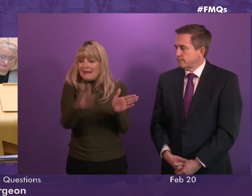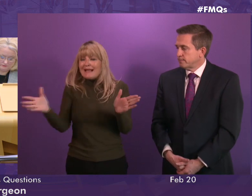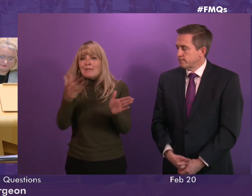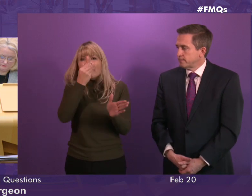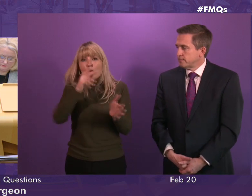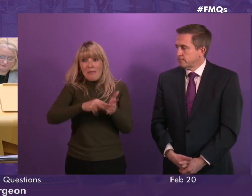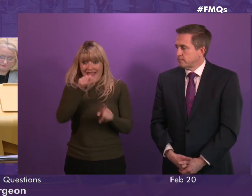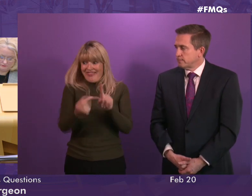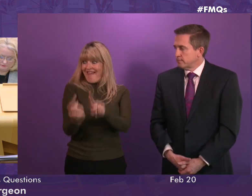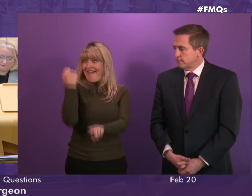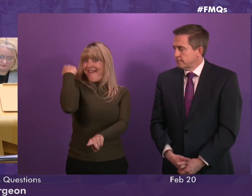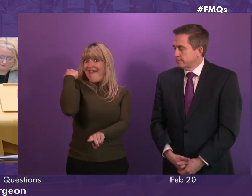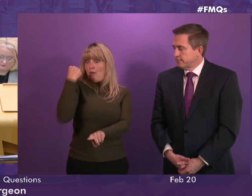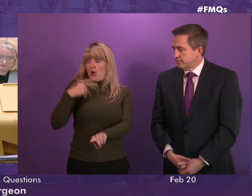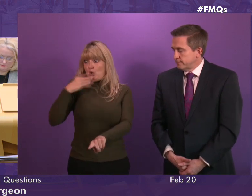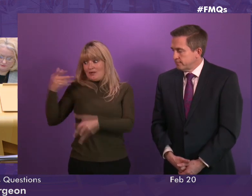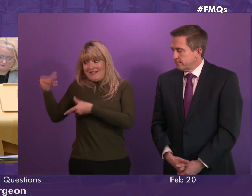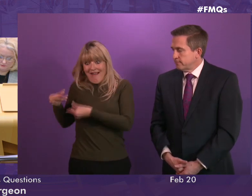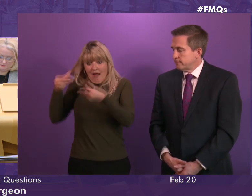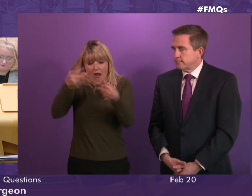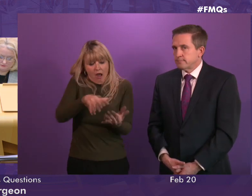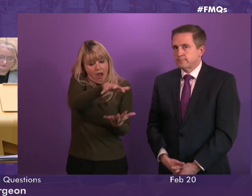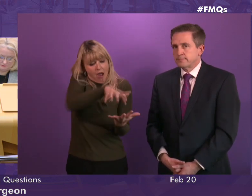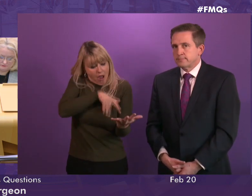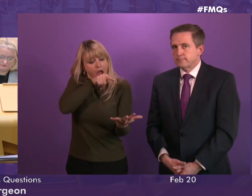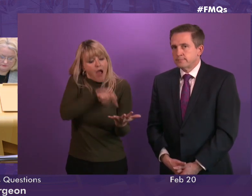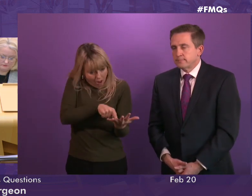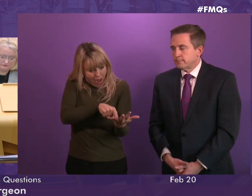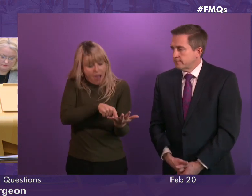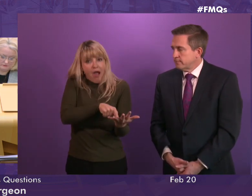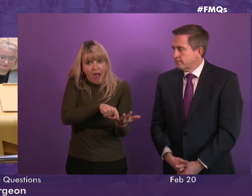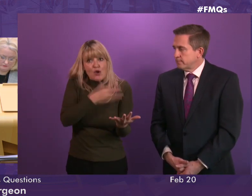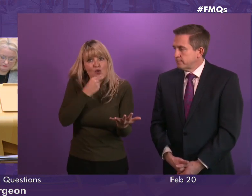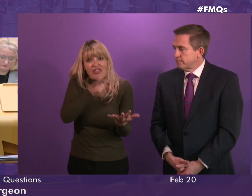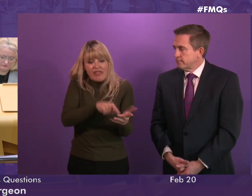and response planning. Health Protection Scotland has produced clinical and laboratory guidance